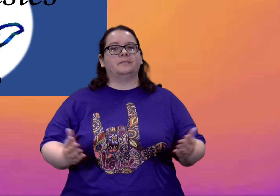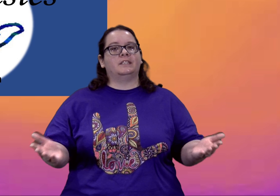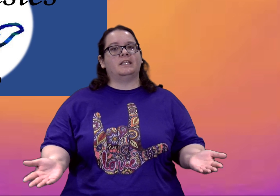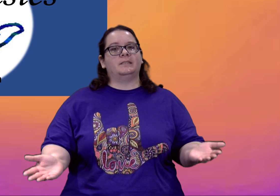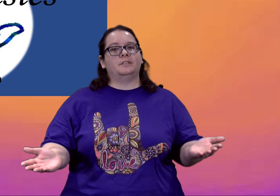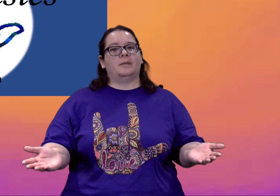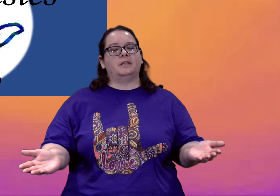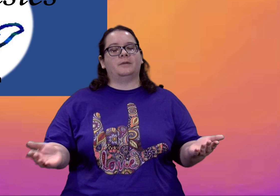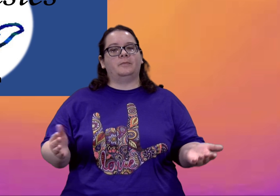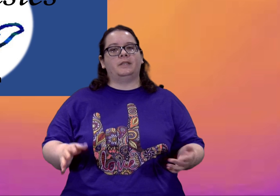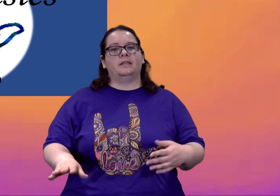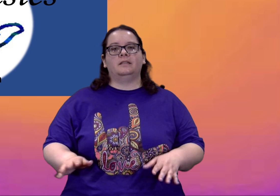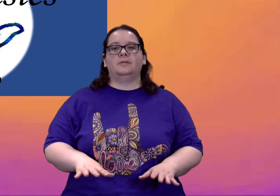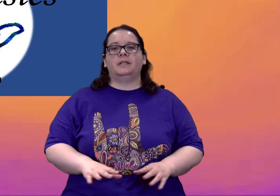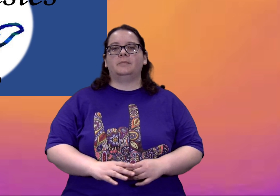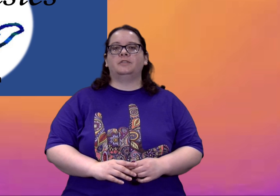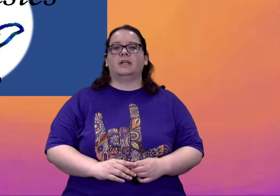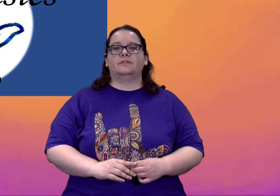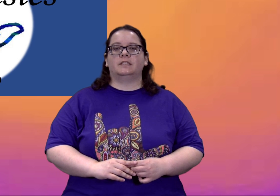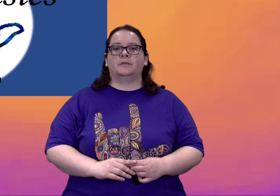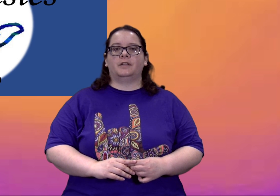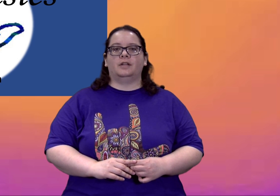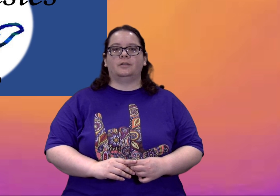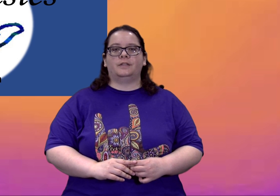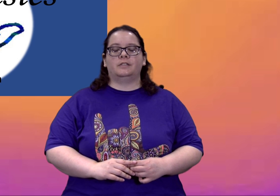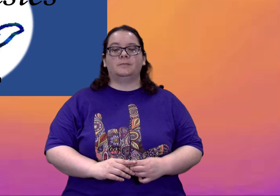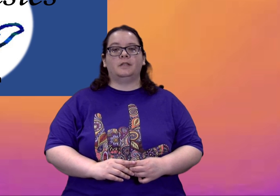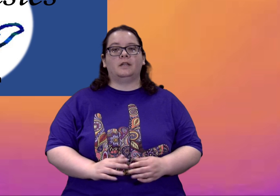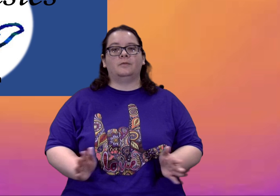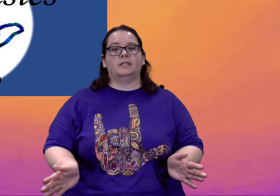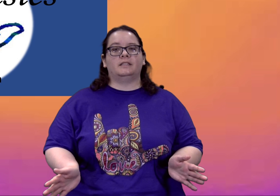today's topic might be a little bit abstract for some of our younger viewers, but I don't want that